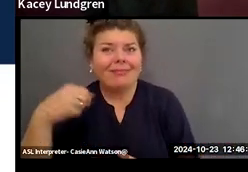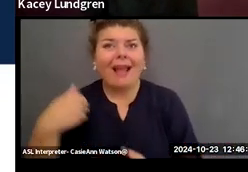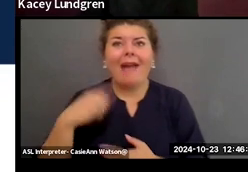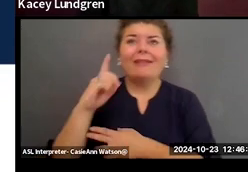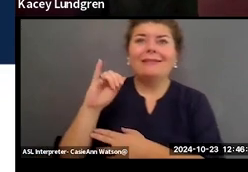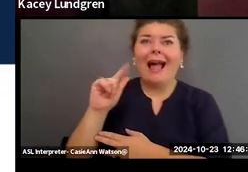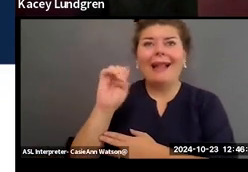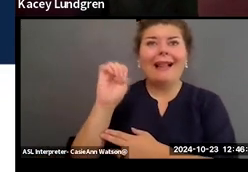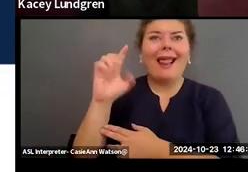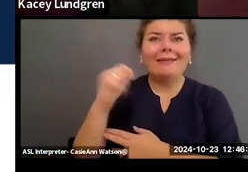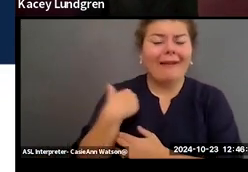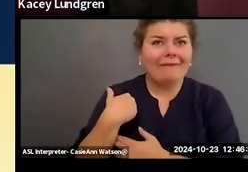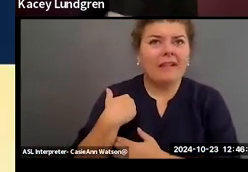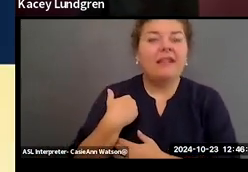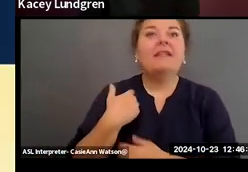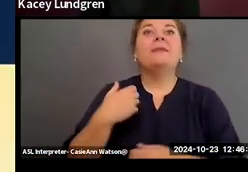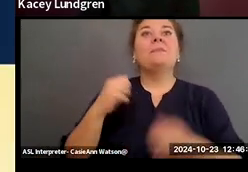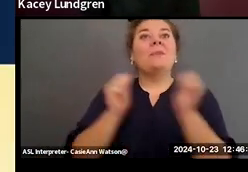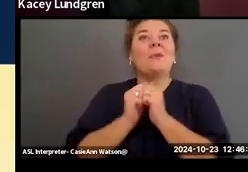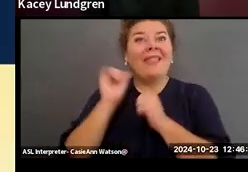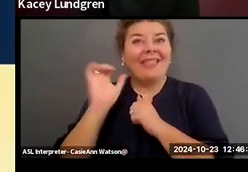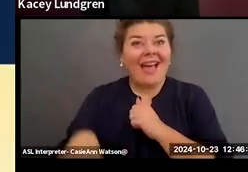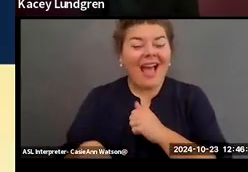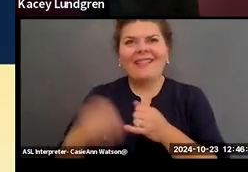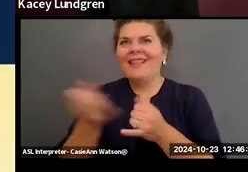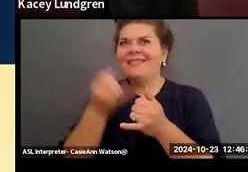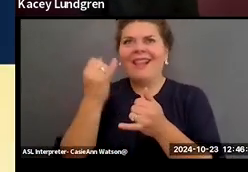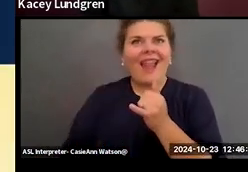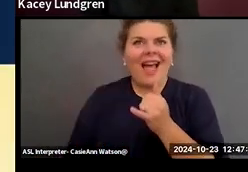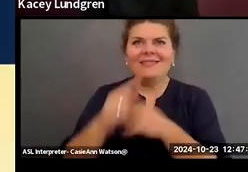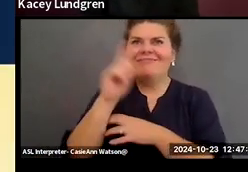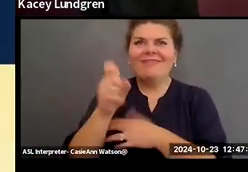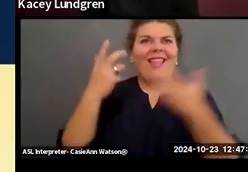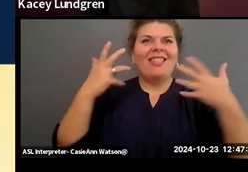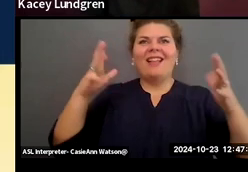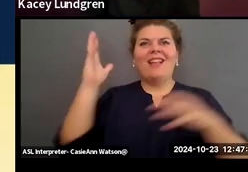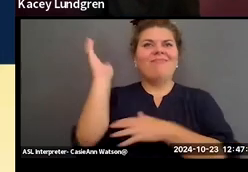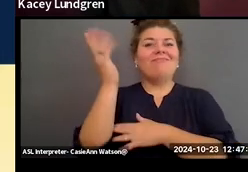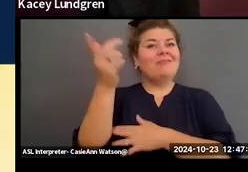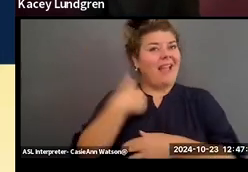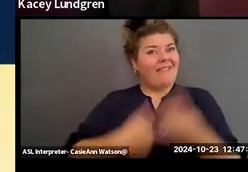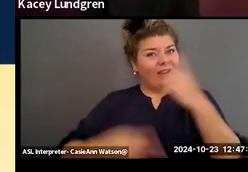Whew. All right, on that note, that is all I've got. Are there any questions?